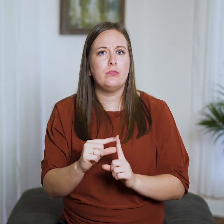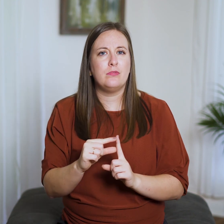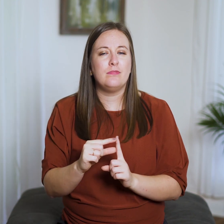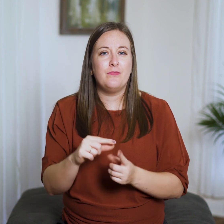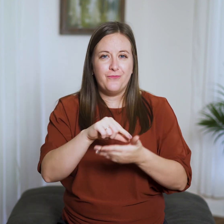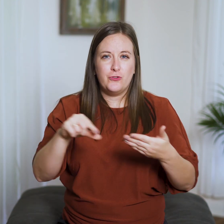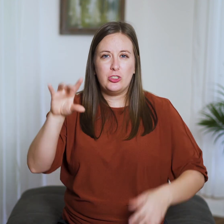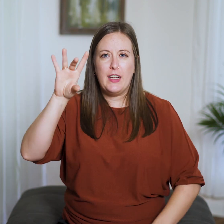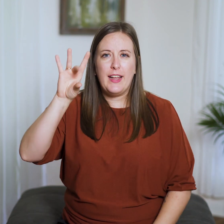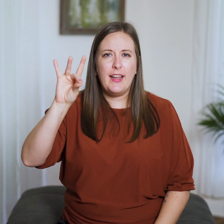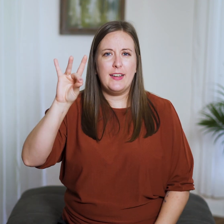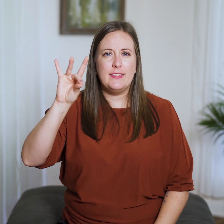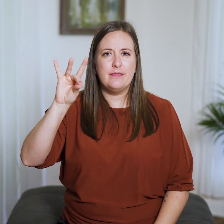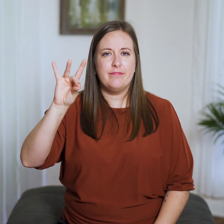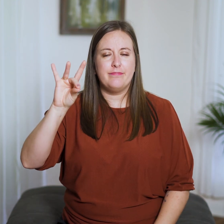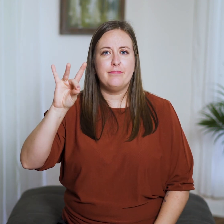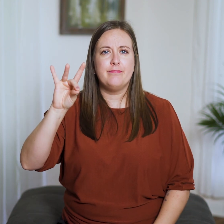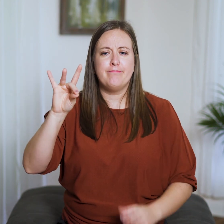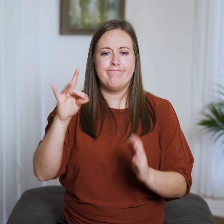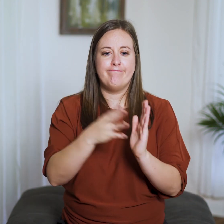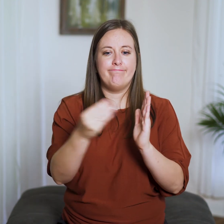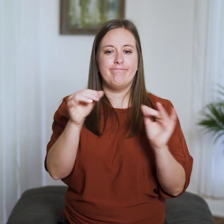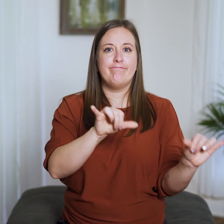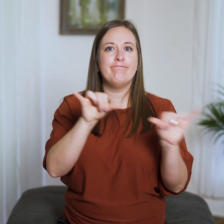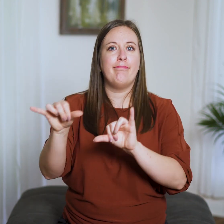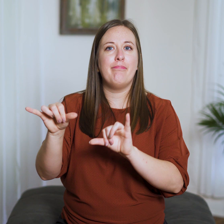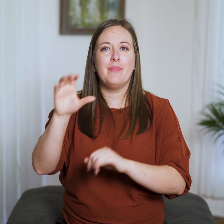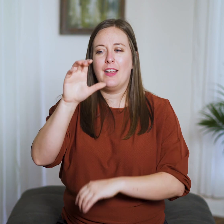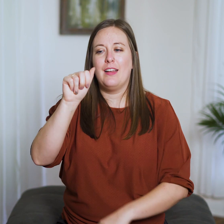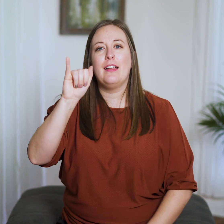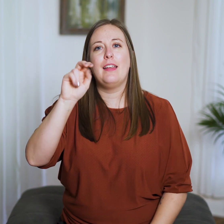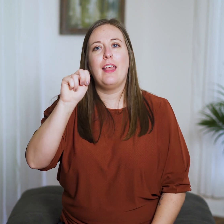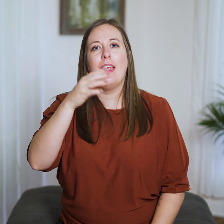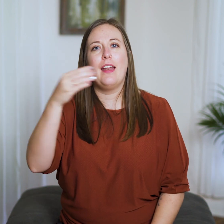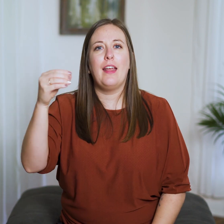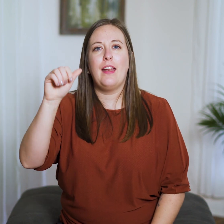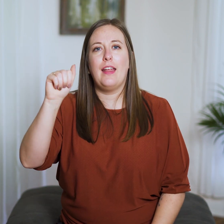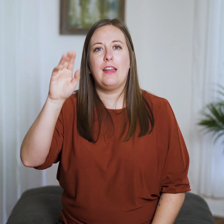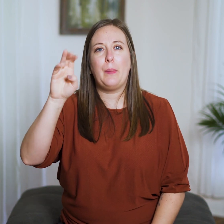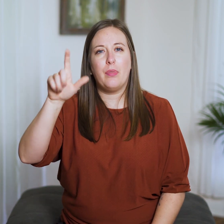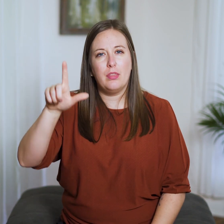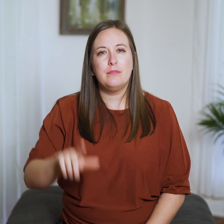Verse 8 is reminiscent of Cain and Abel: